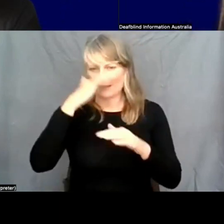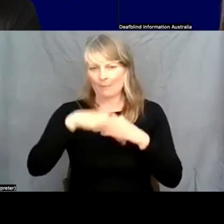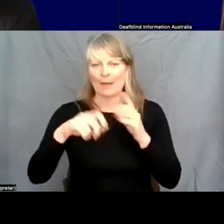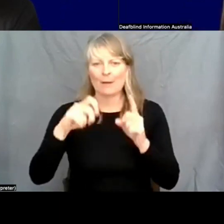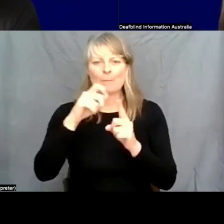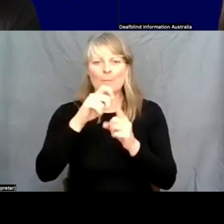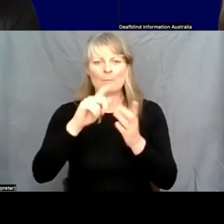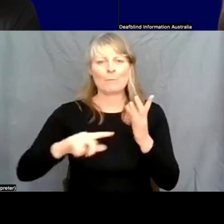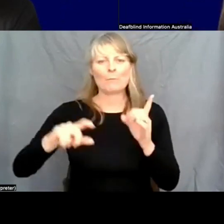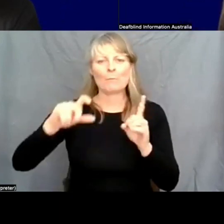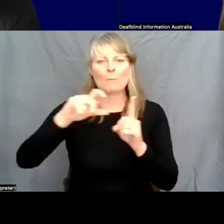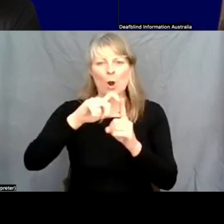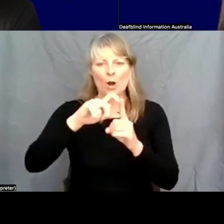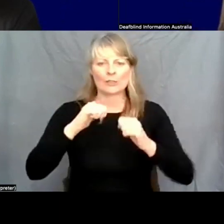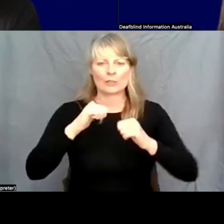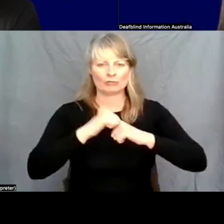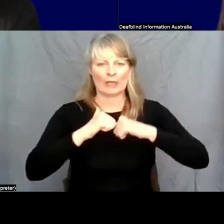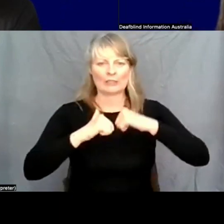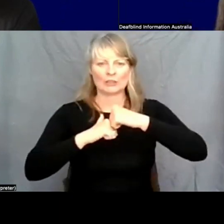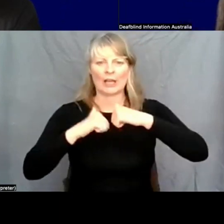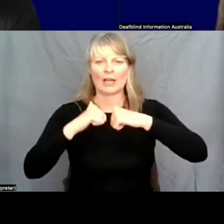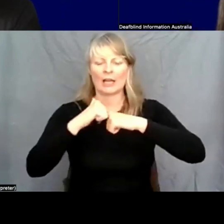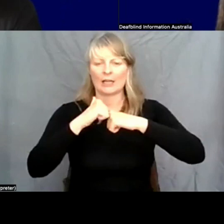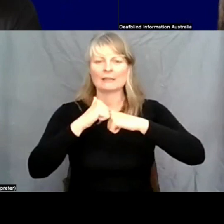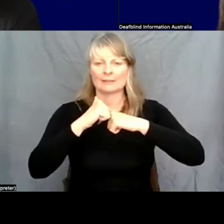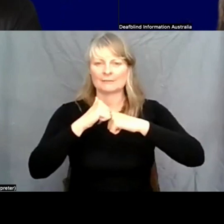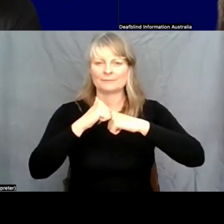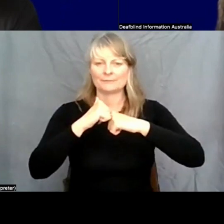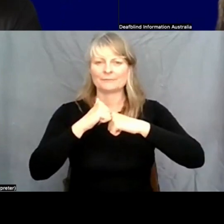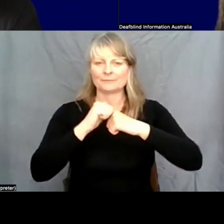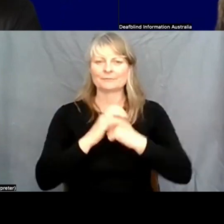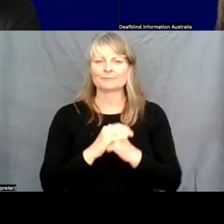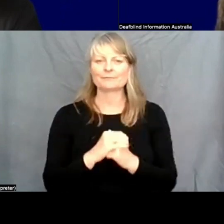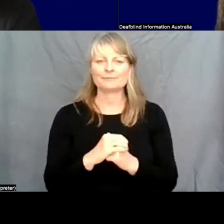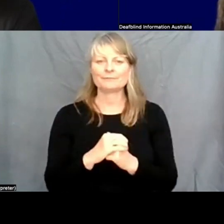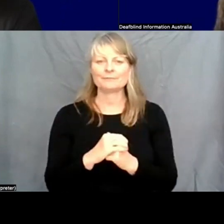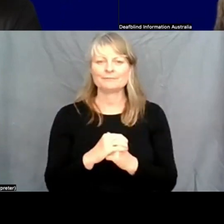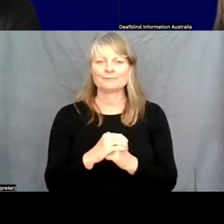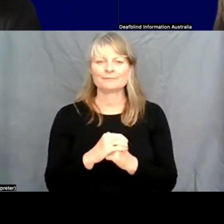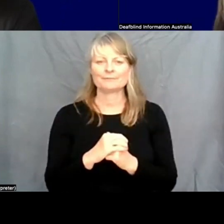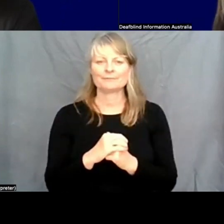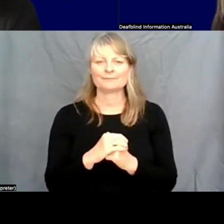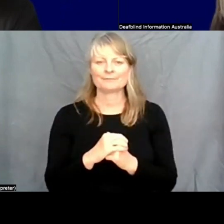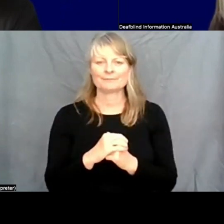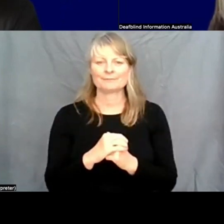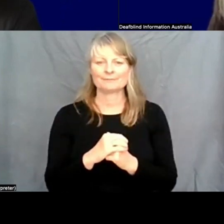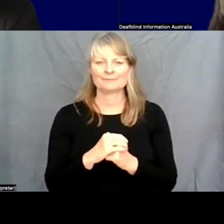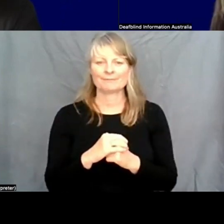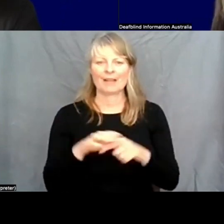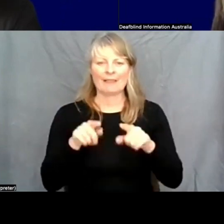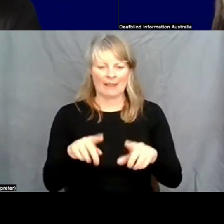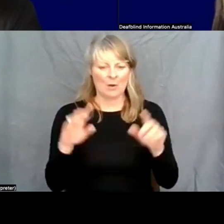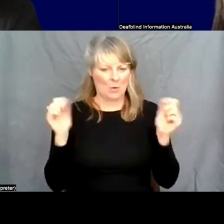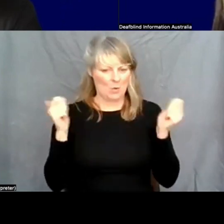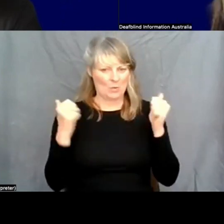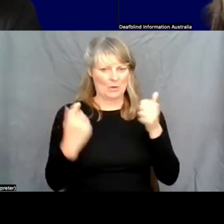happened, is a core